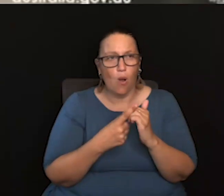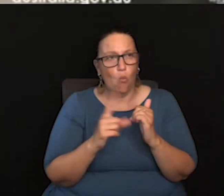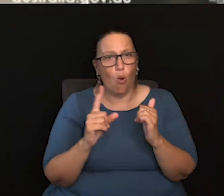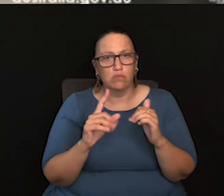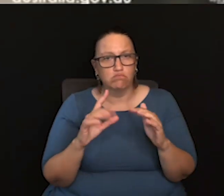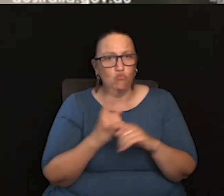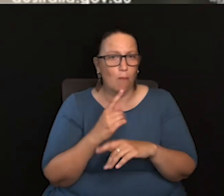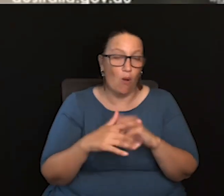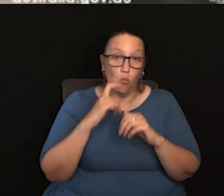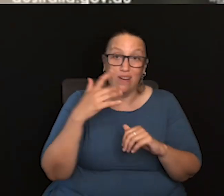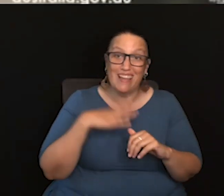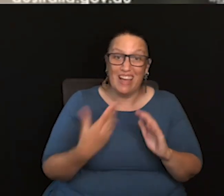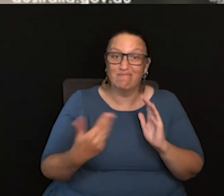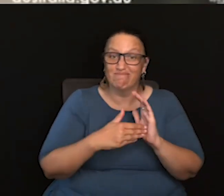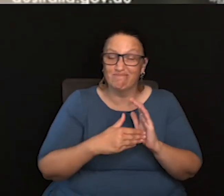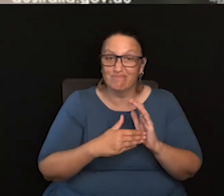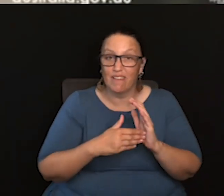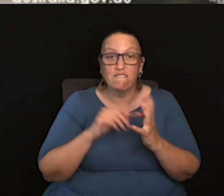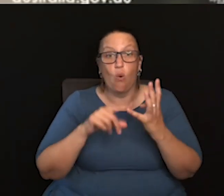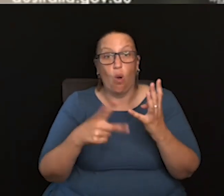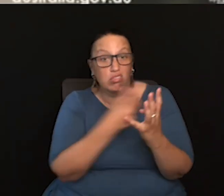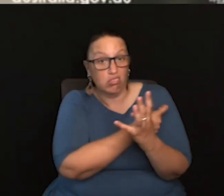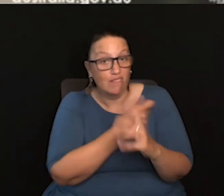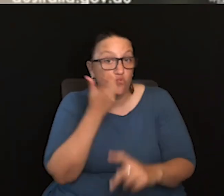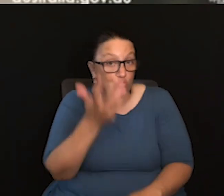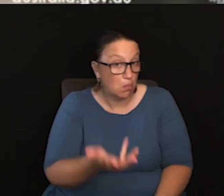Obviously, we're talking within Australia, Professor Kelly